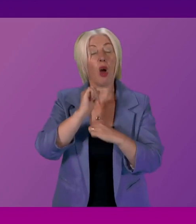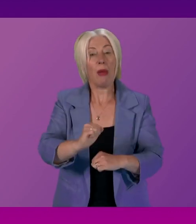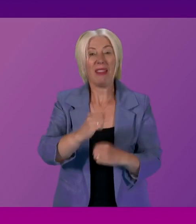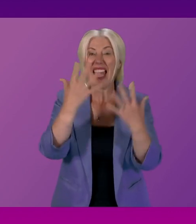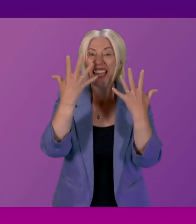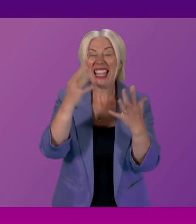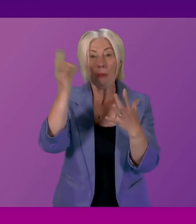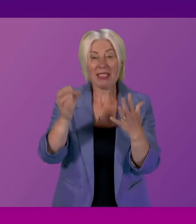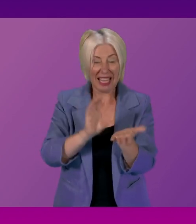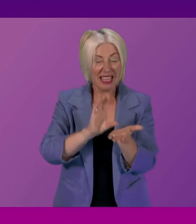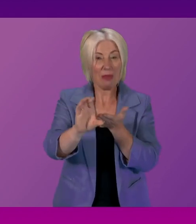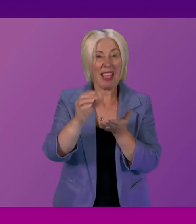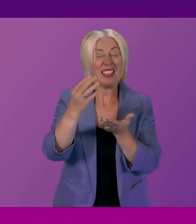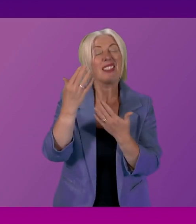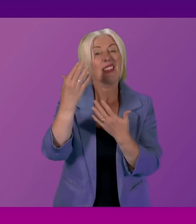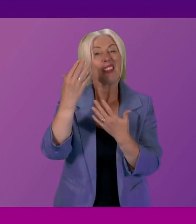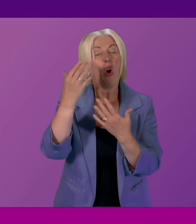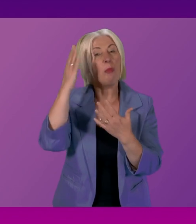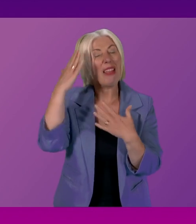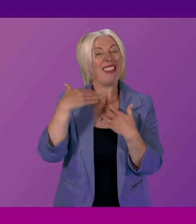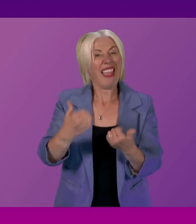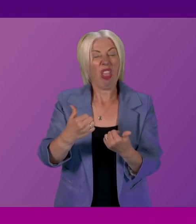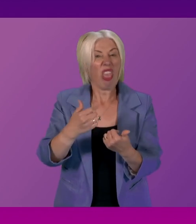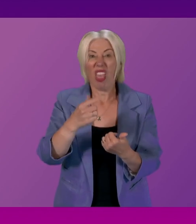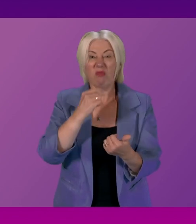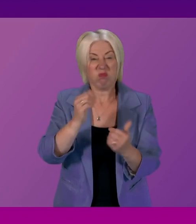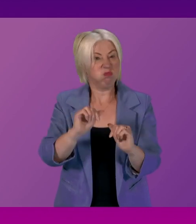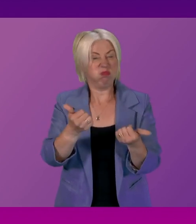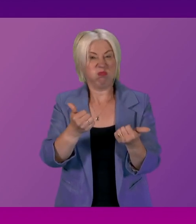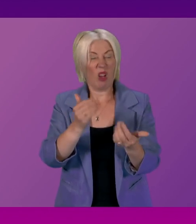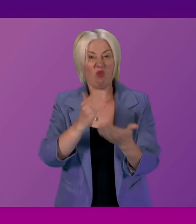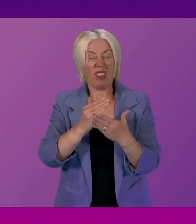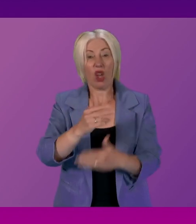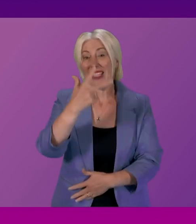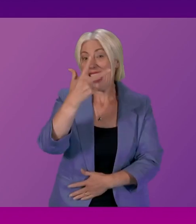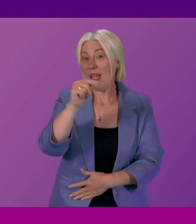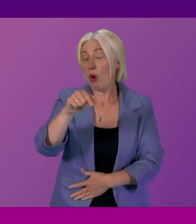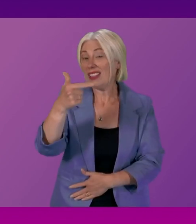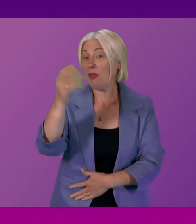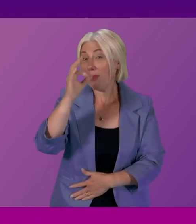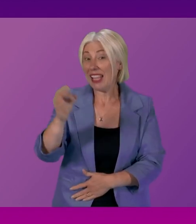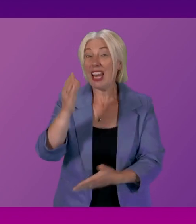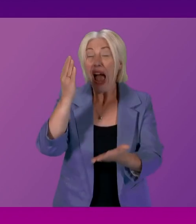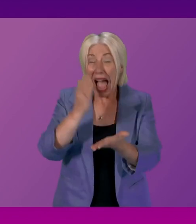on mental health is not being met. Currently, just 8.7 per cent is allocated.